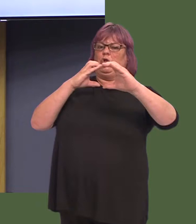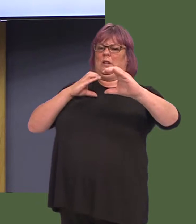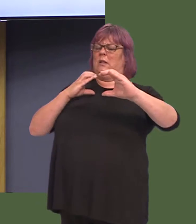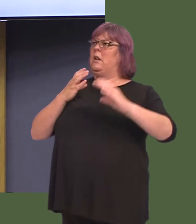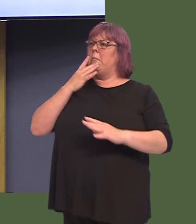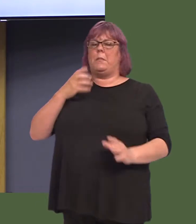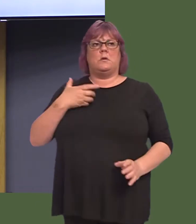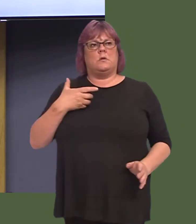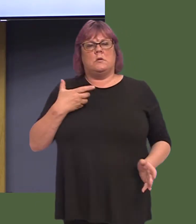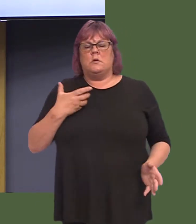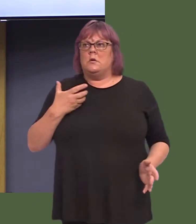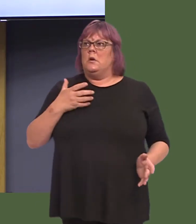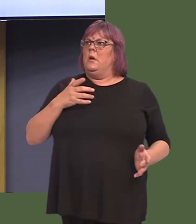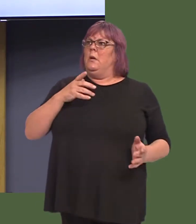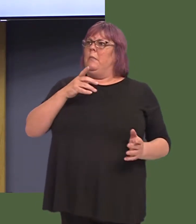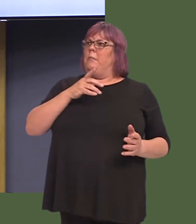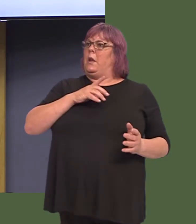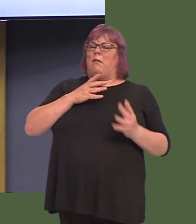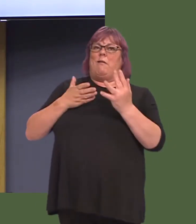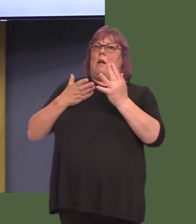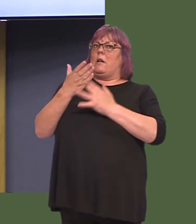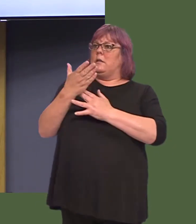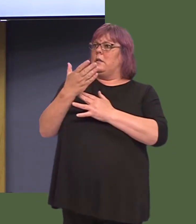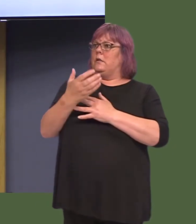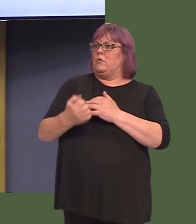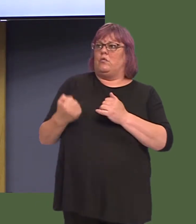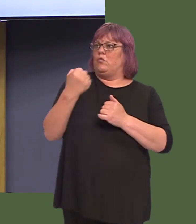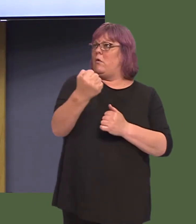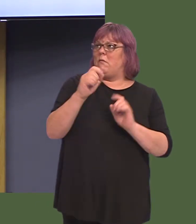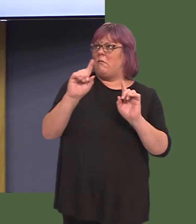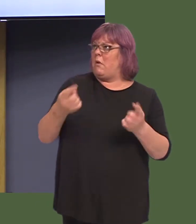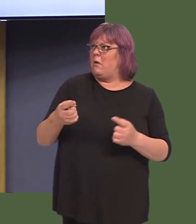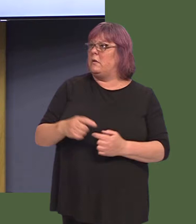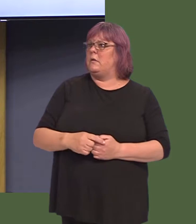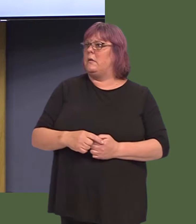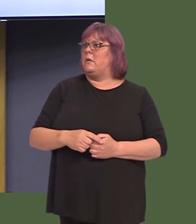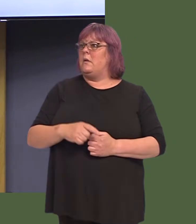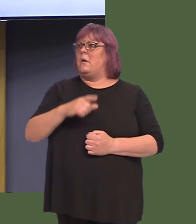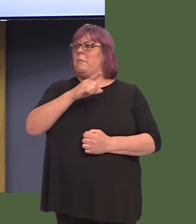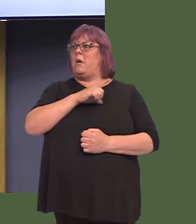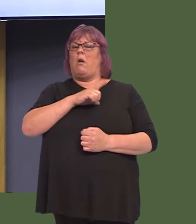and there is incredible frustration in terms of people actually even being able to access the service at all, because of the congestion.